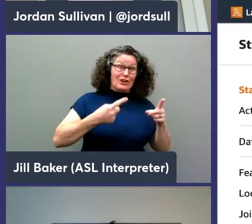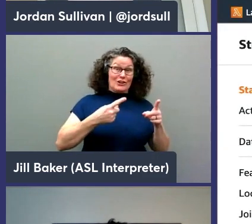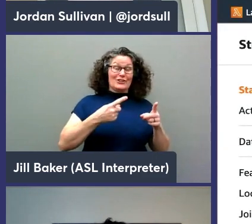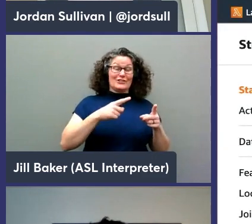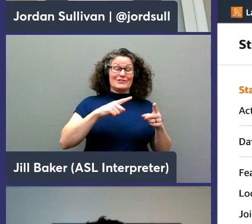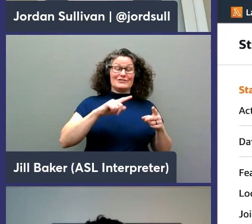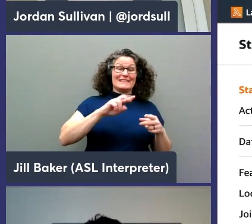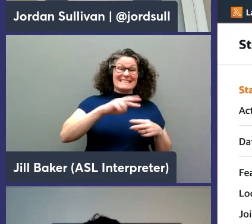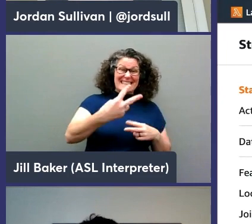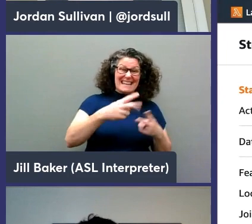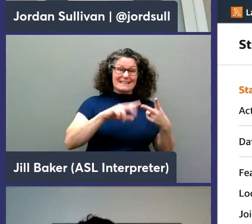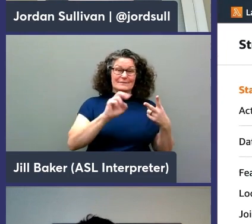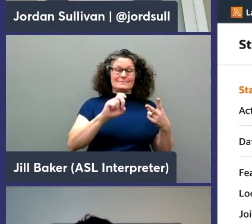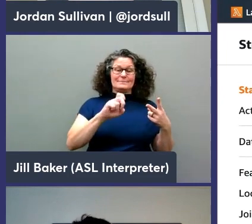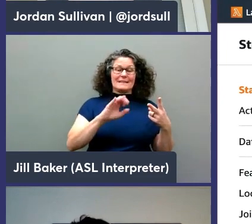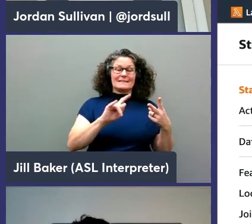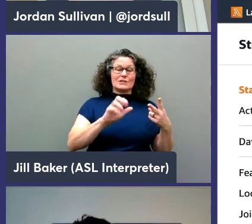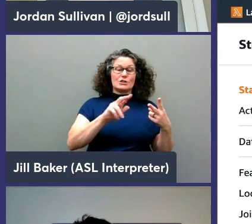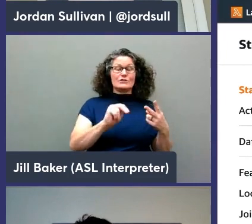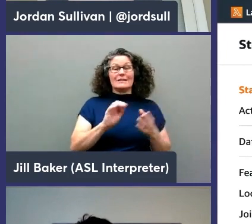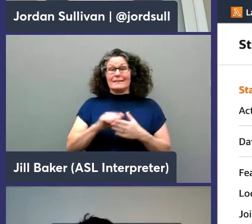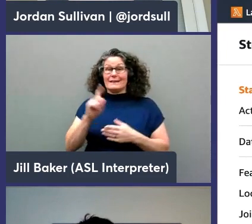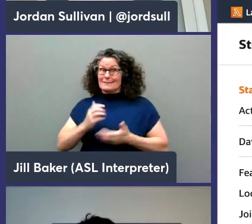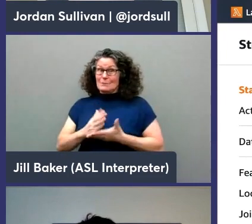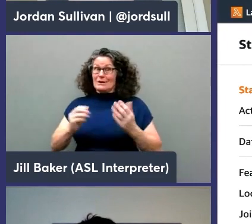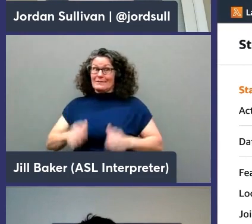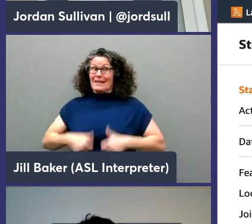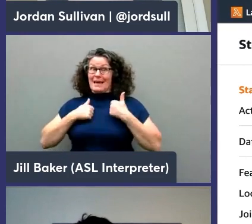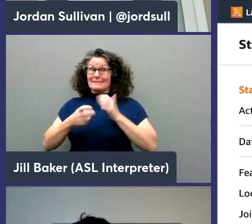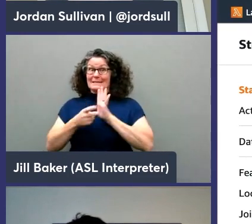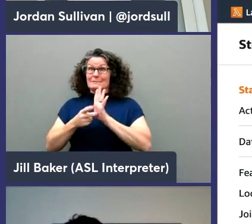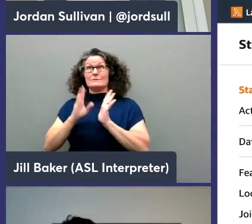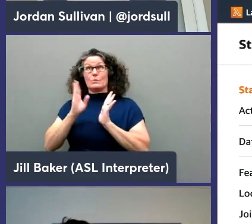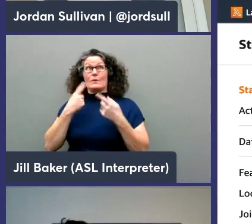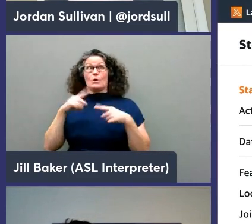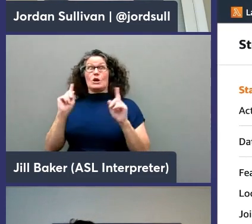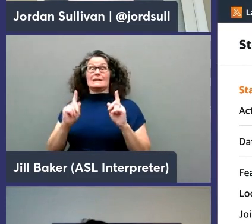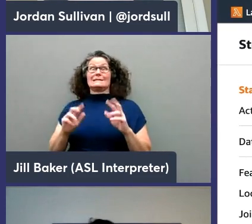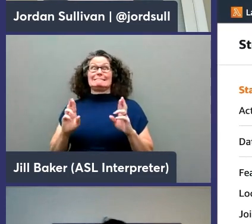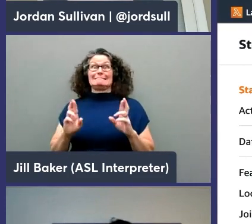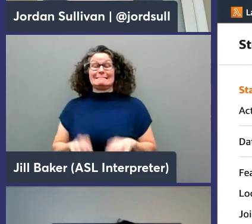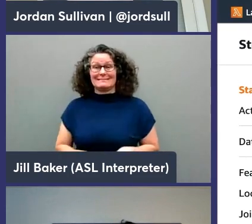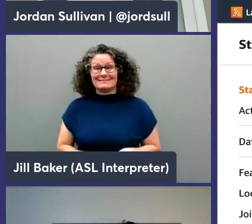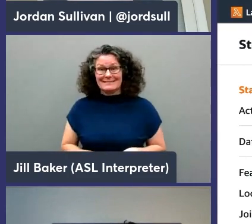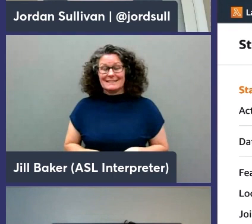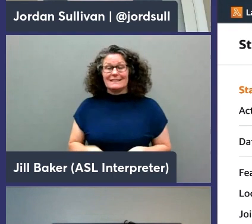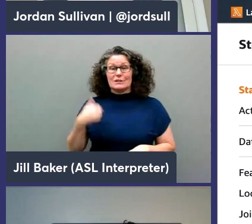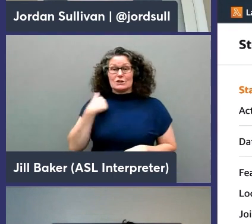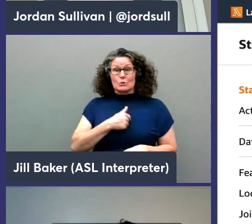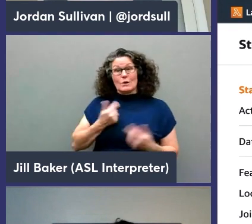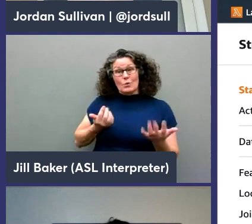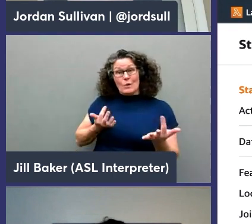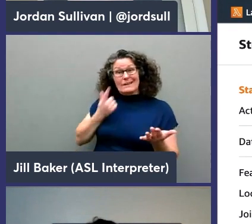This is the part of the live demo that you're always like, okay, is it gonna work? So we'll just wait for a couple moments.